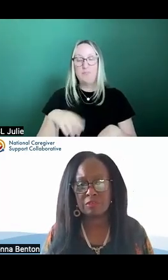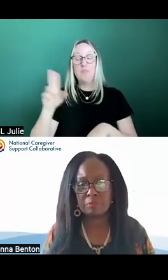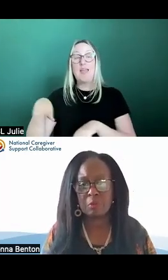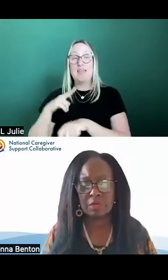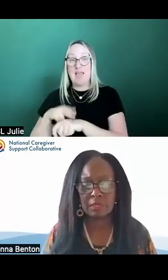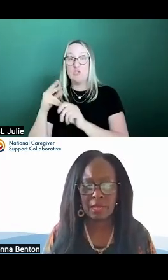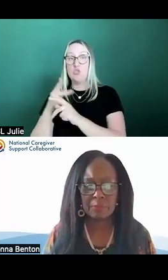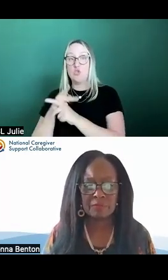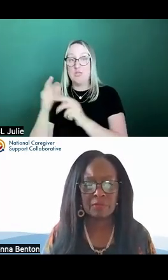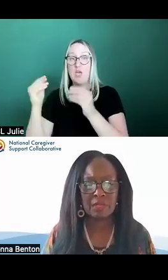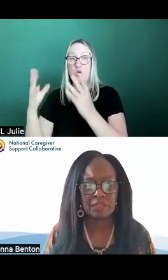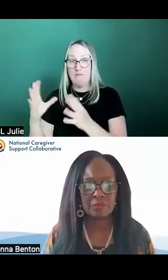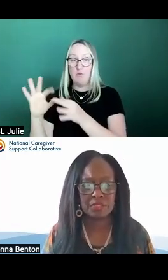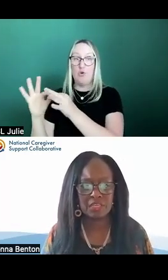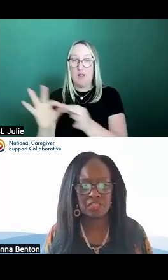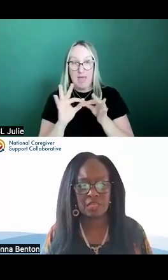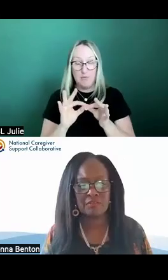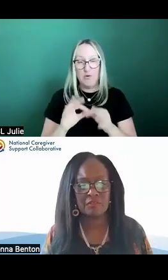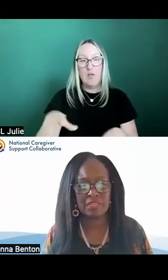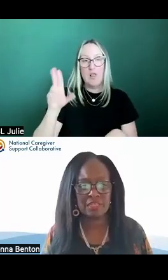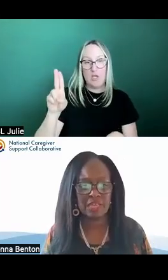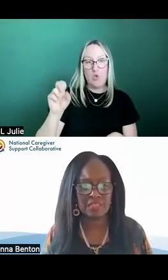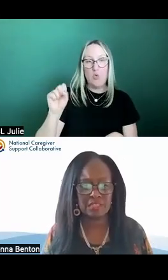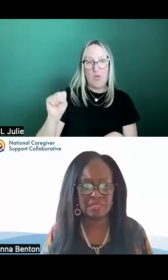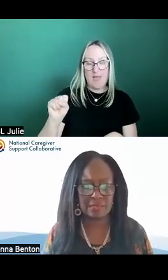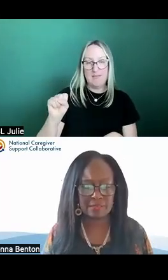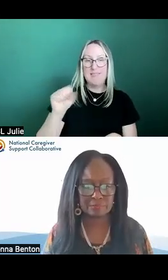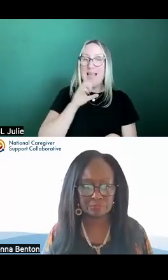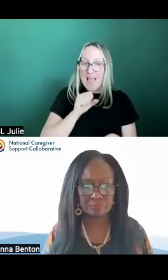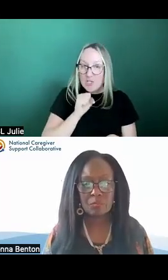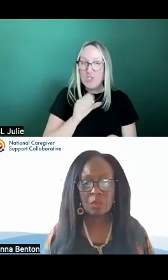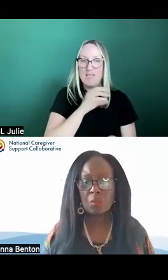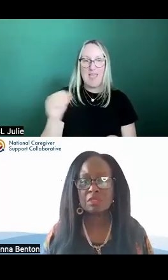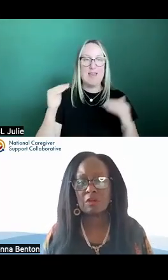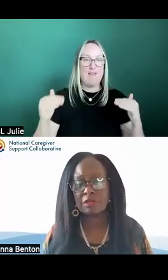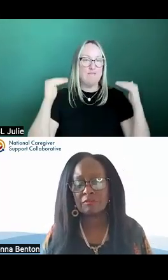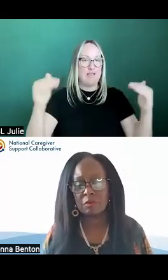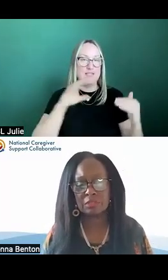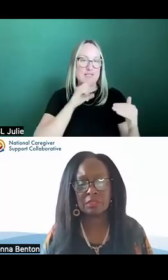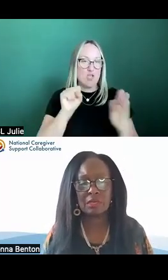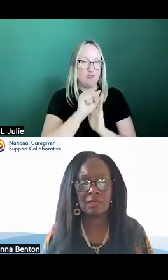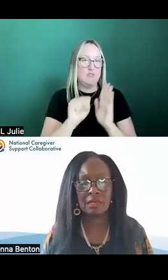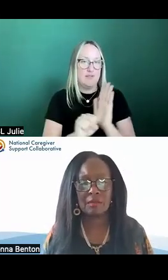Support Collaborative like USAging and ADvancing Aging States. We started, of course,